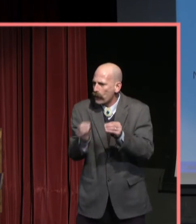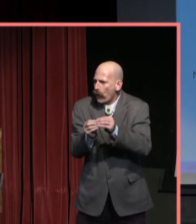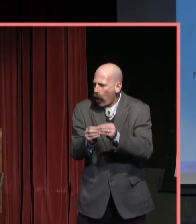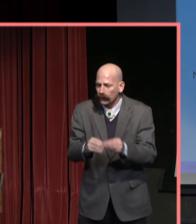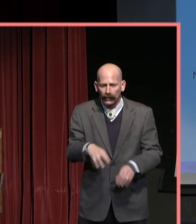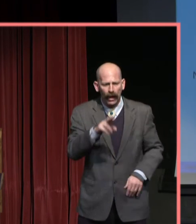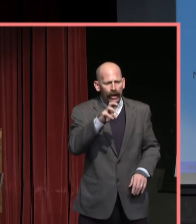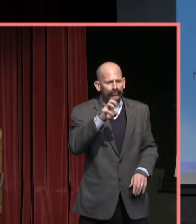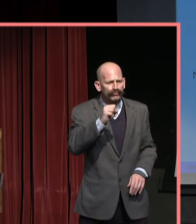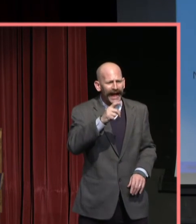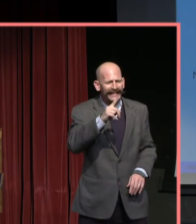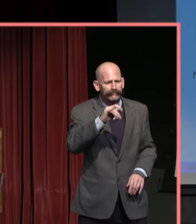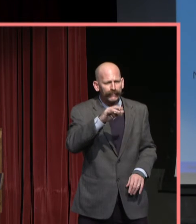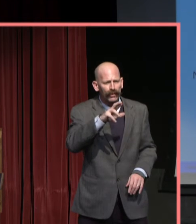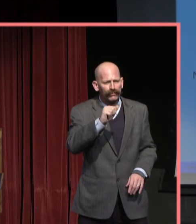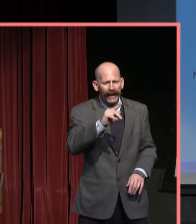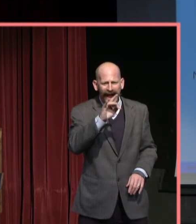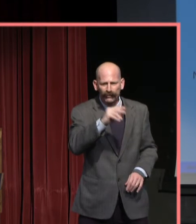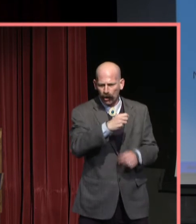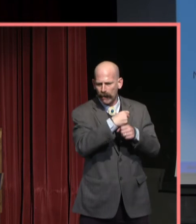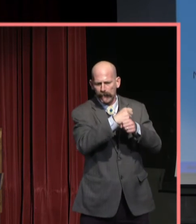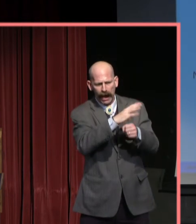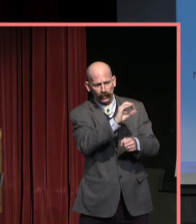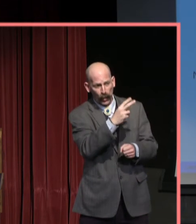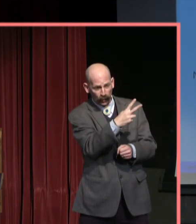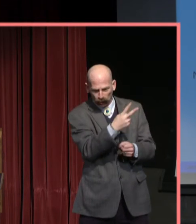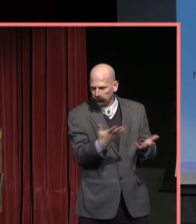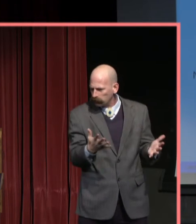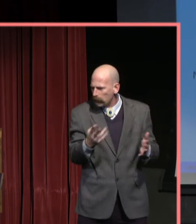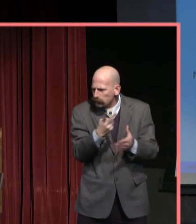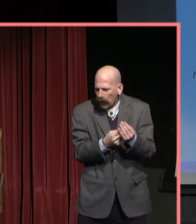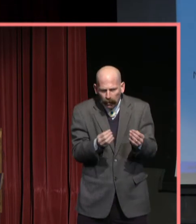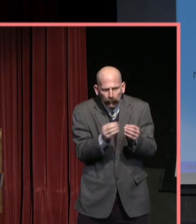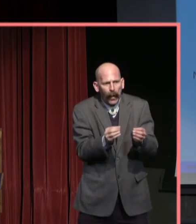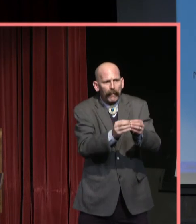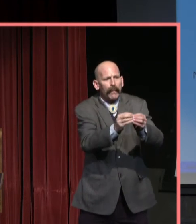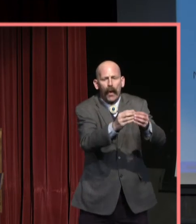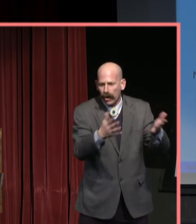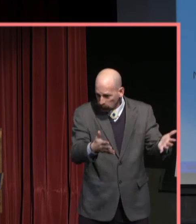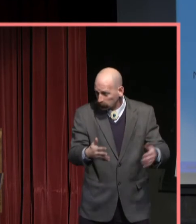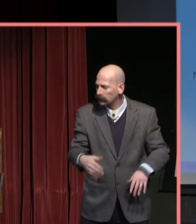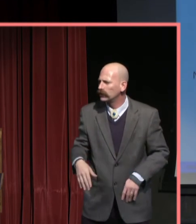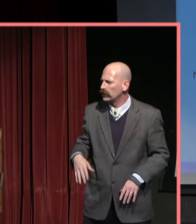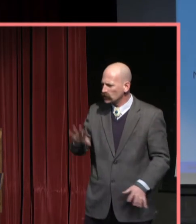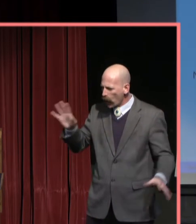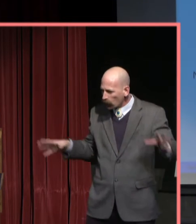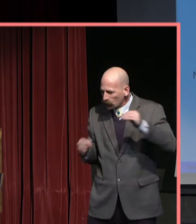out of the atmosphere and into the forests. The net effect from fossil fuels